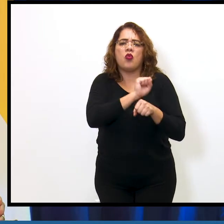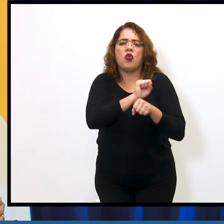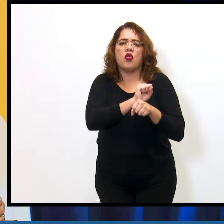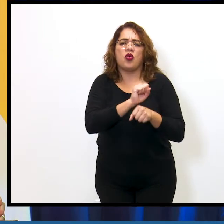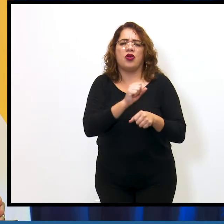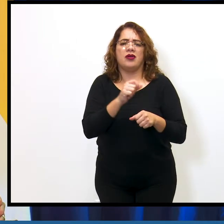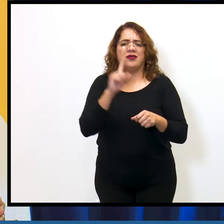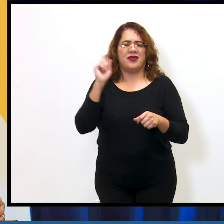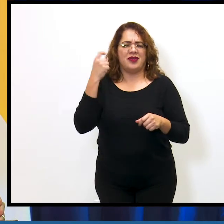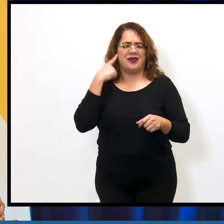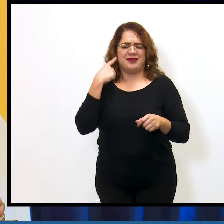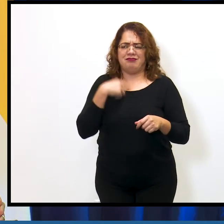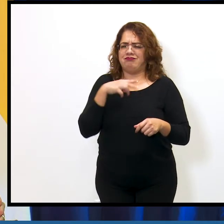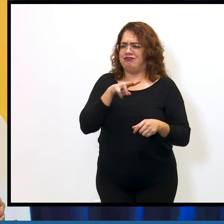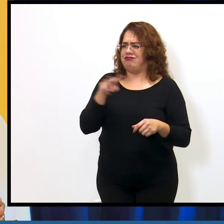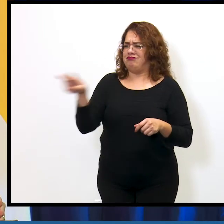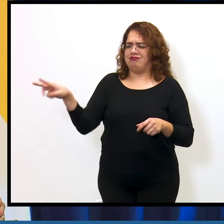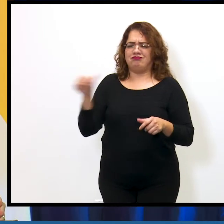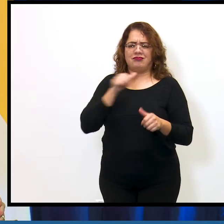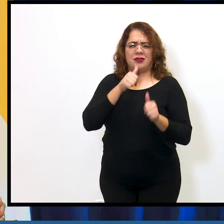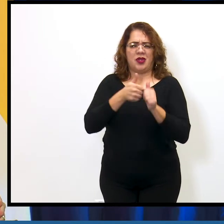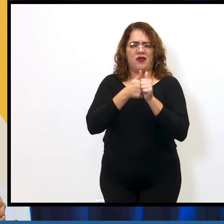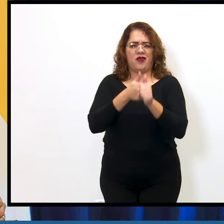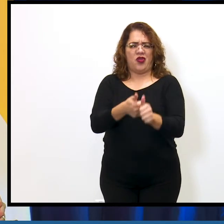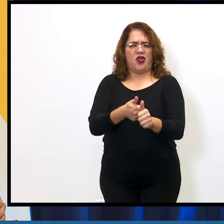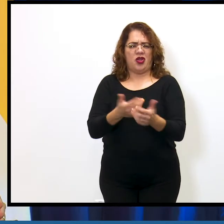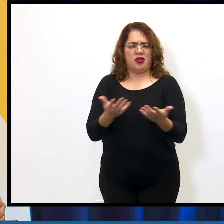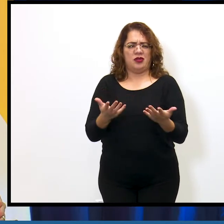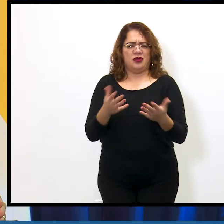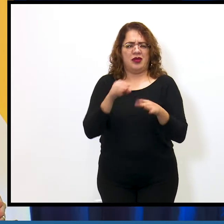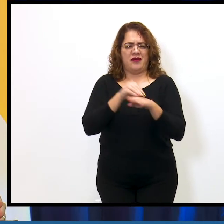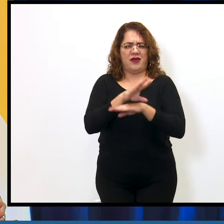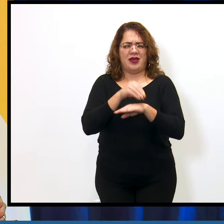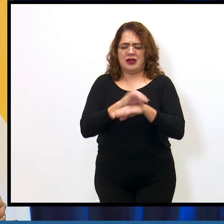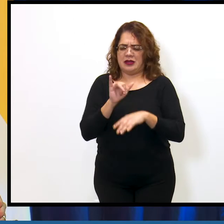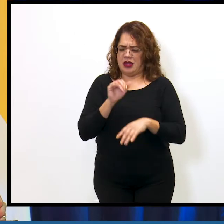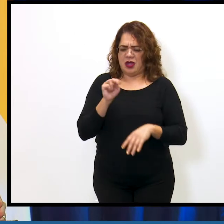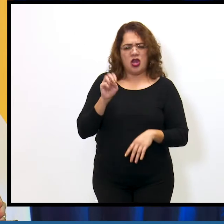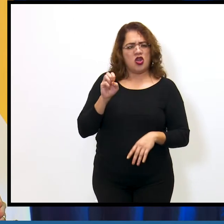want to ask you about that, why weren't even as as recently as November, why weren't city employees